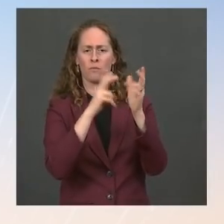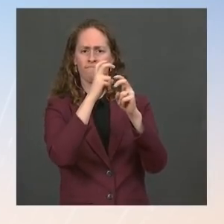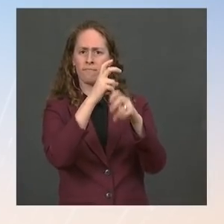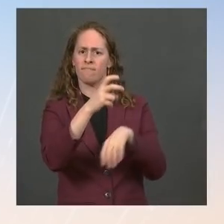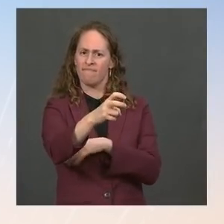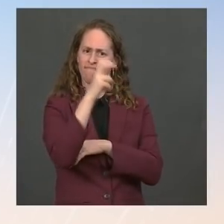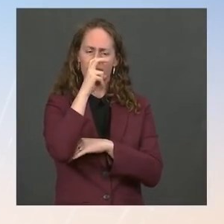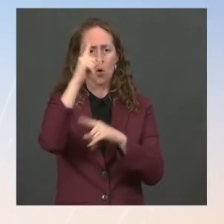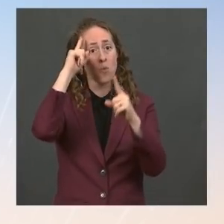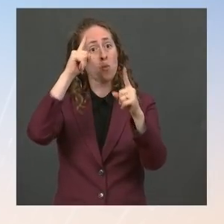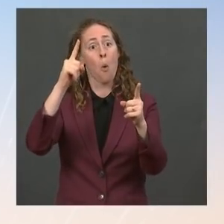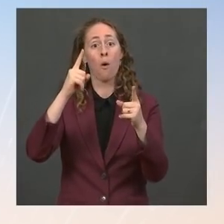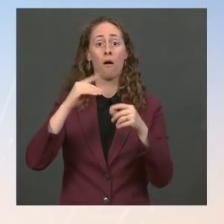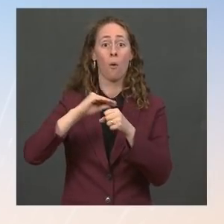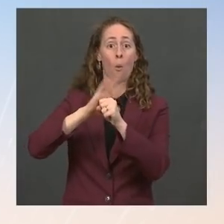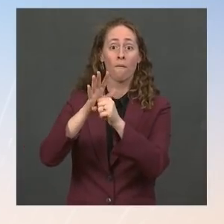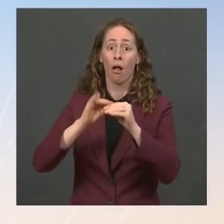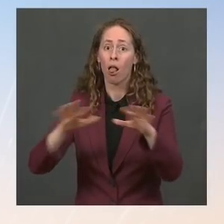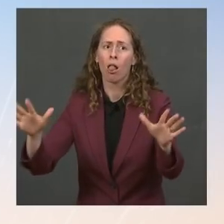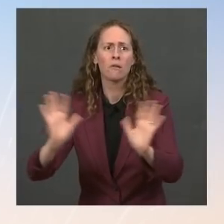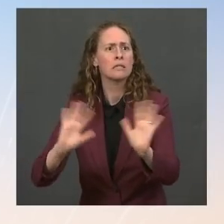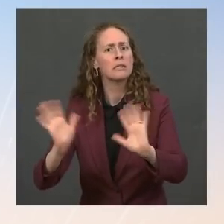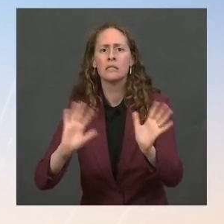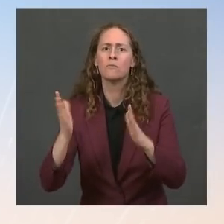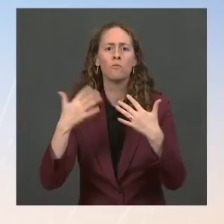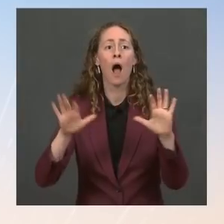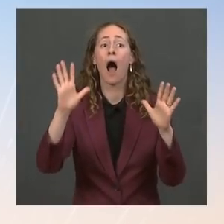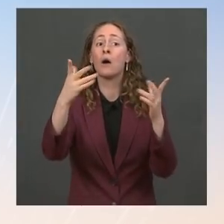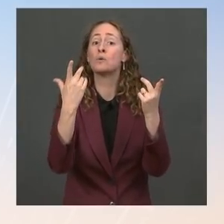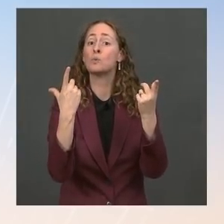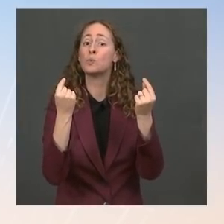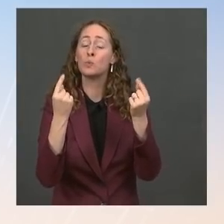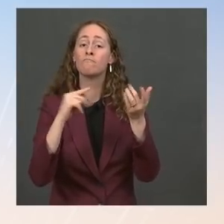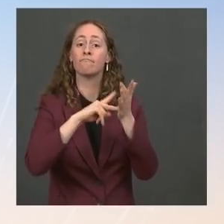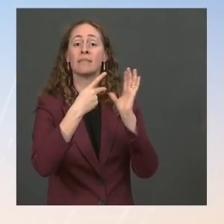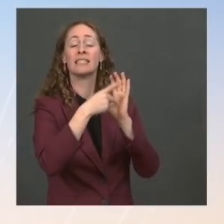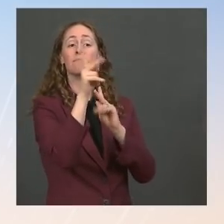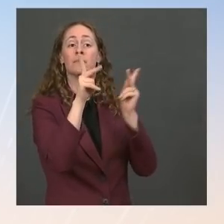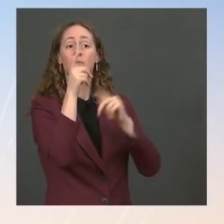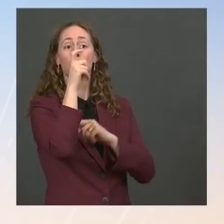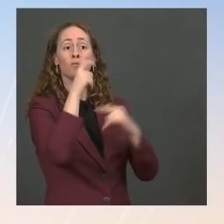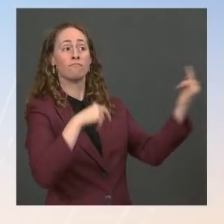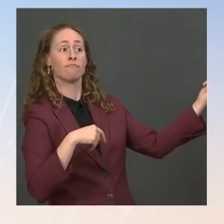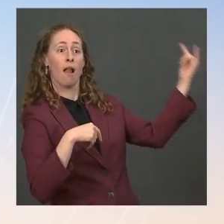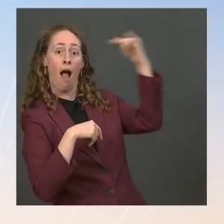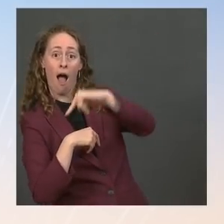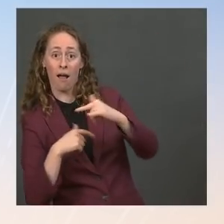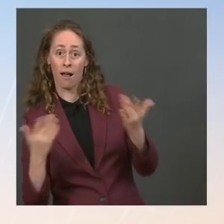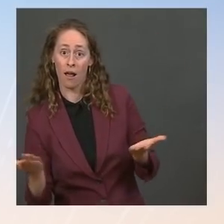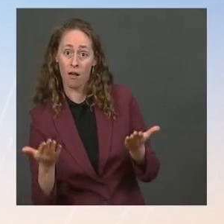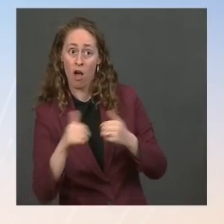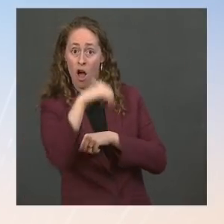by requiring that adult foreign nationals traveling to the United States be fully vaccinated. Obviously, this is the conclusion